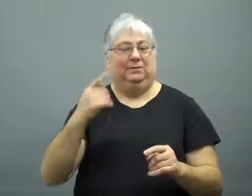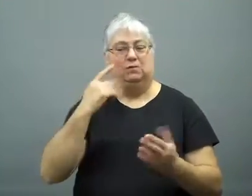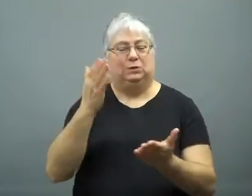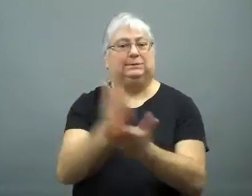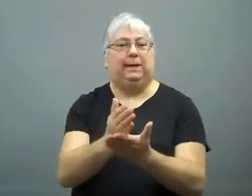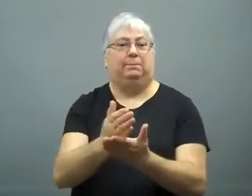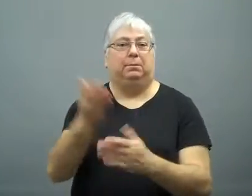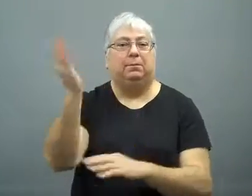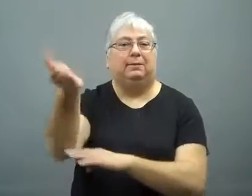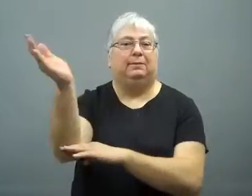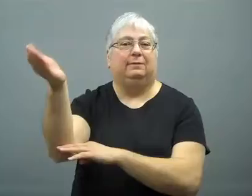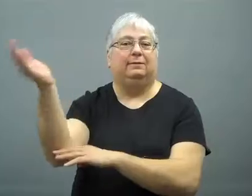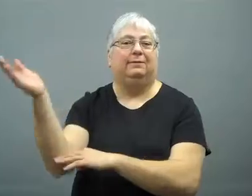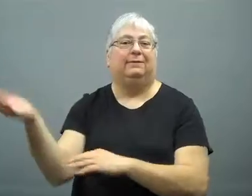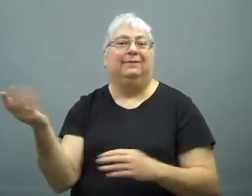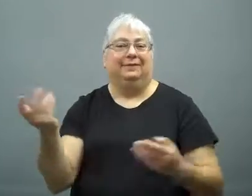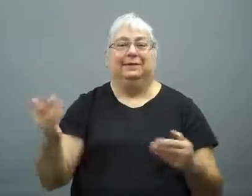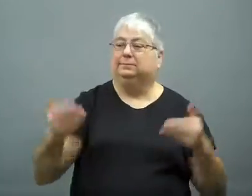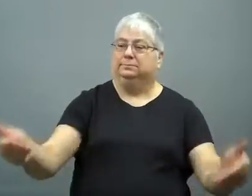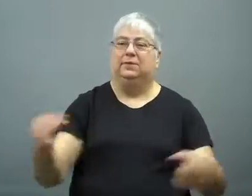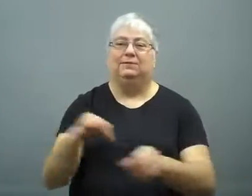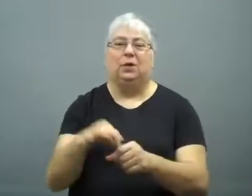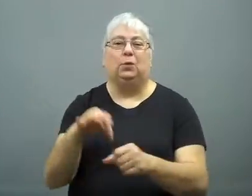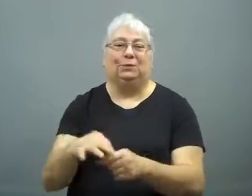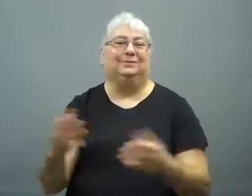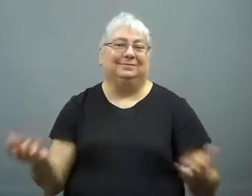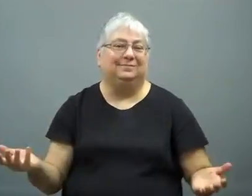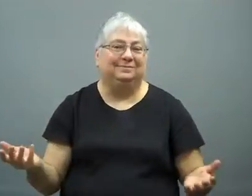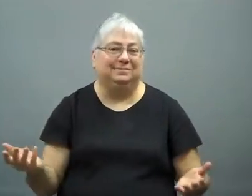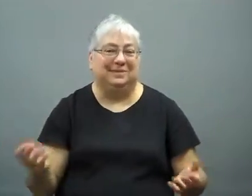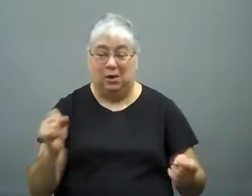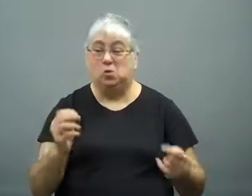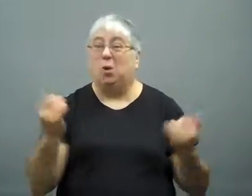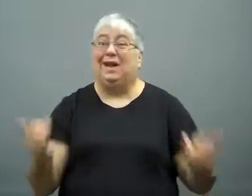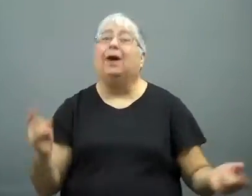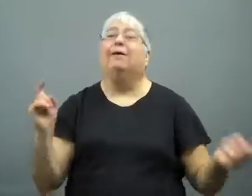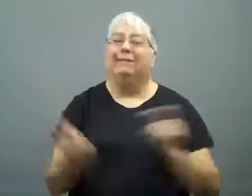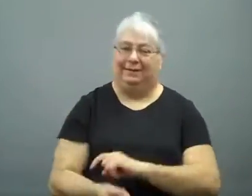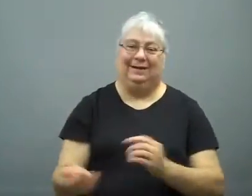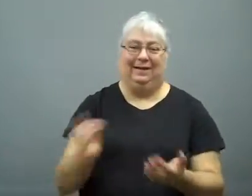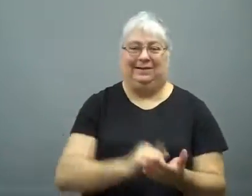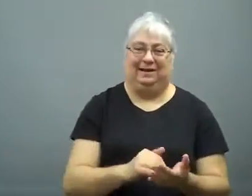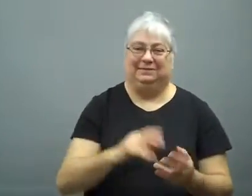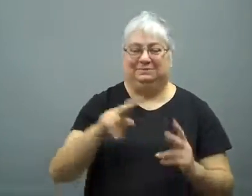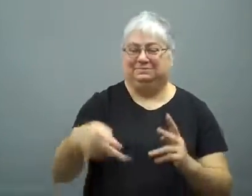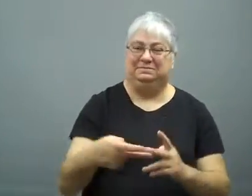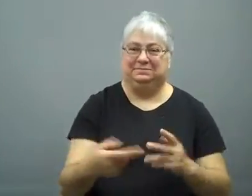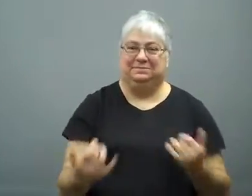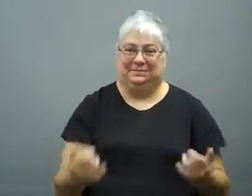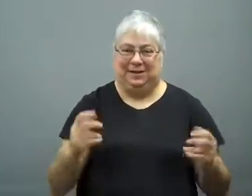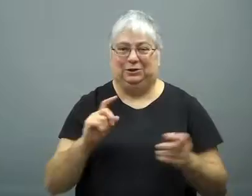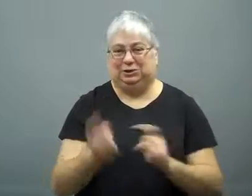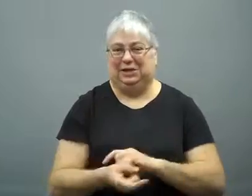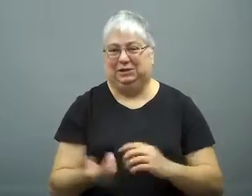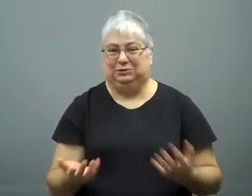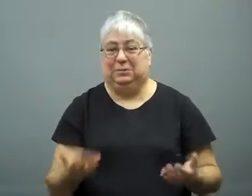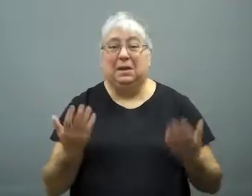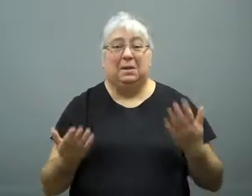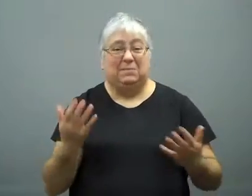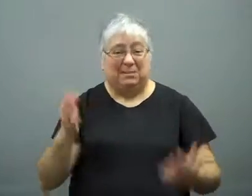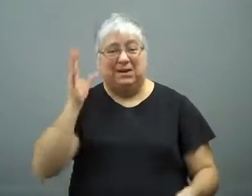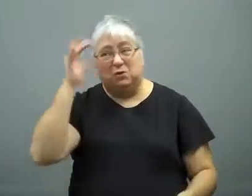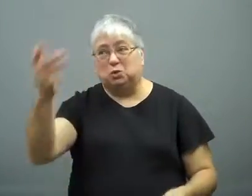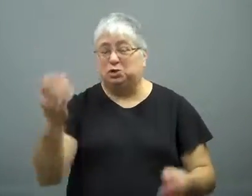to vote to stop a filibuster and allow a vote.